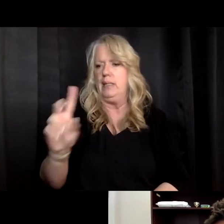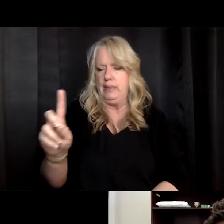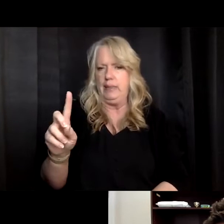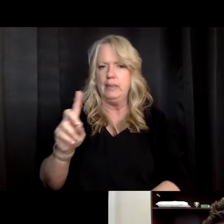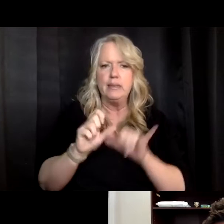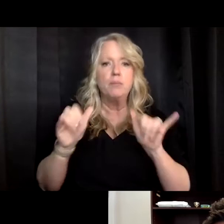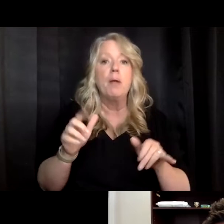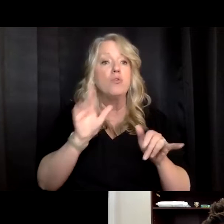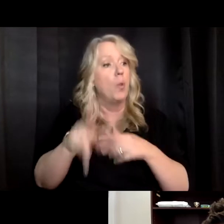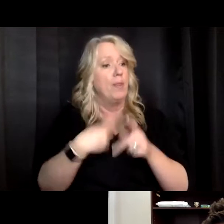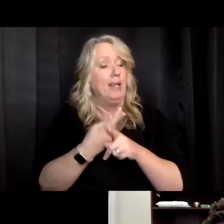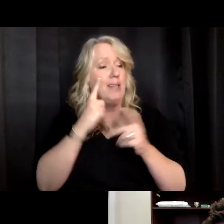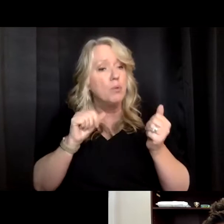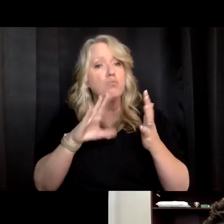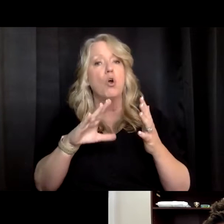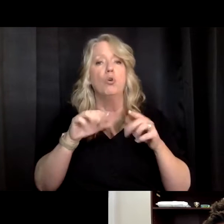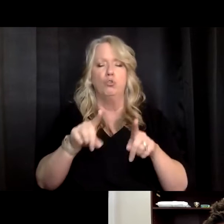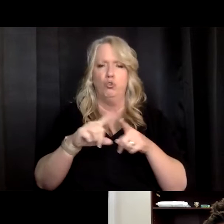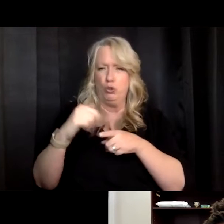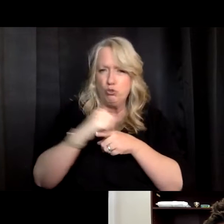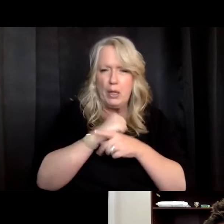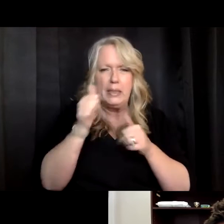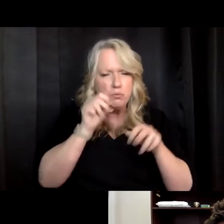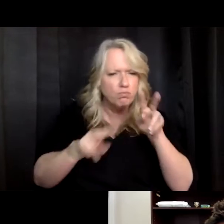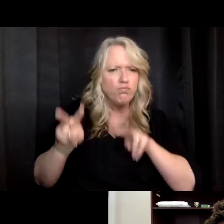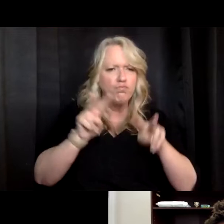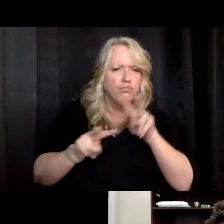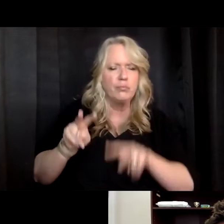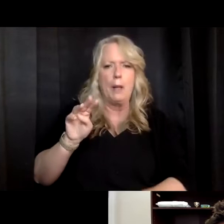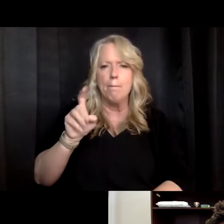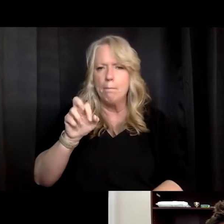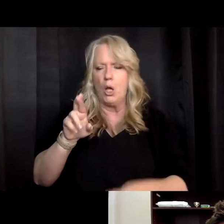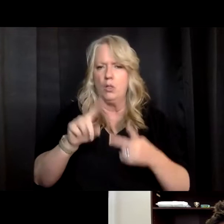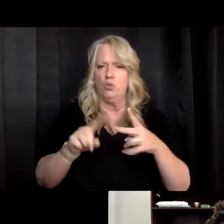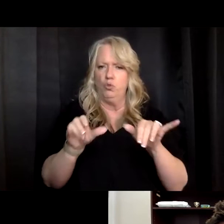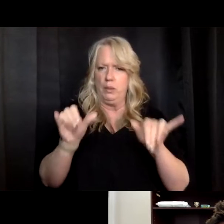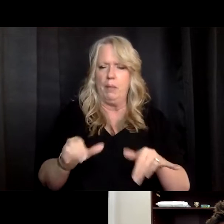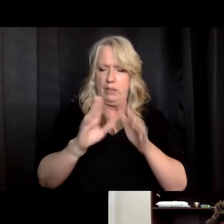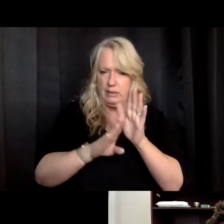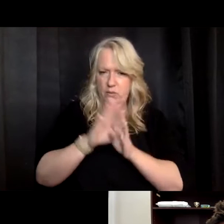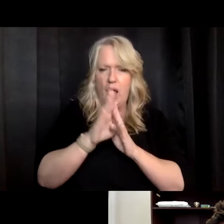MANAGEMENT SYSTEMS THAT THE WE USE UNIVERSALLY ACROSS EMERGENCY MEDICAL SYSTEM. WE NEED THAT SAME TYPE OF APPROACH IN TRAINING, MOP